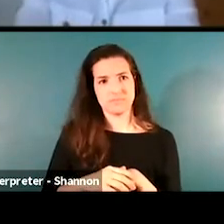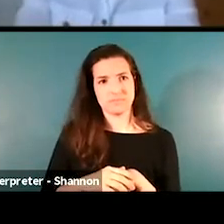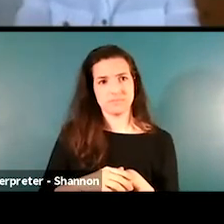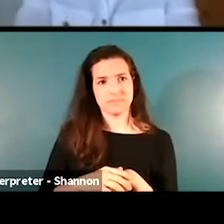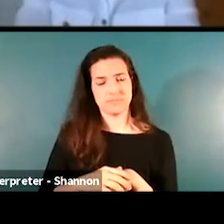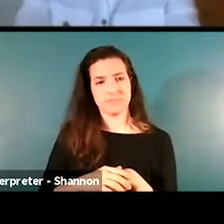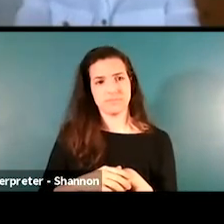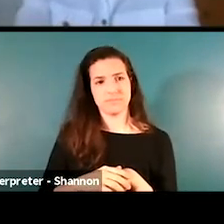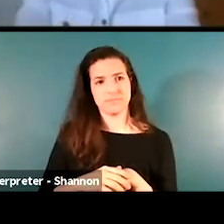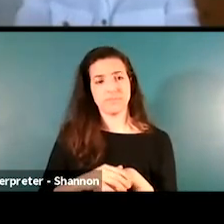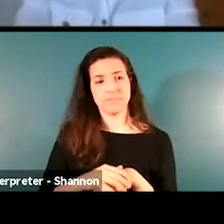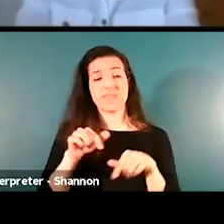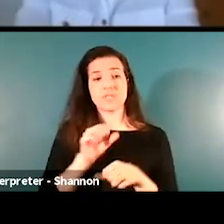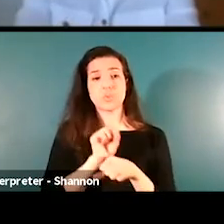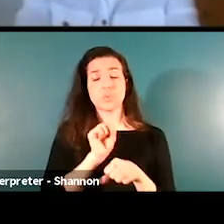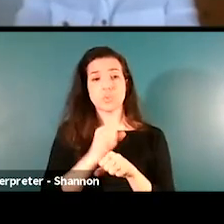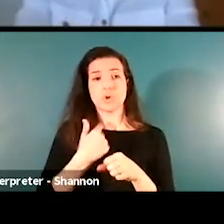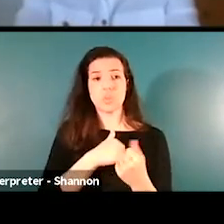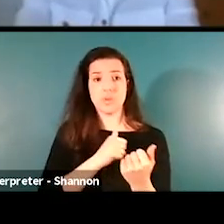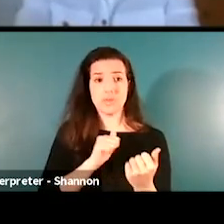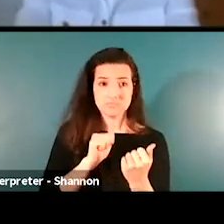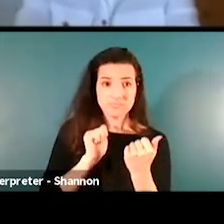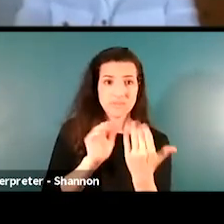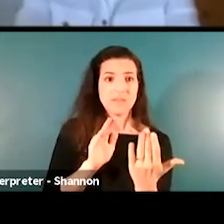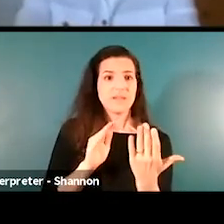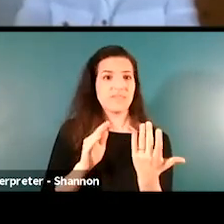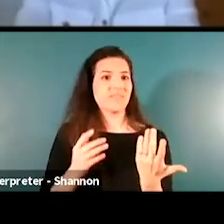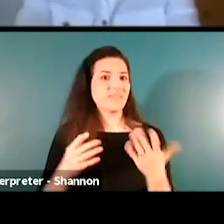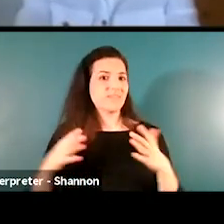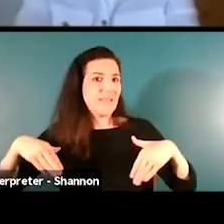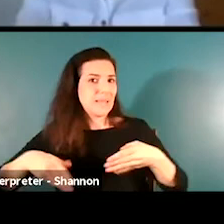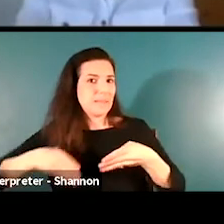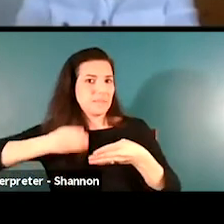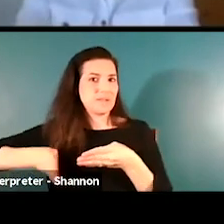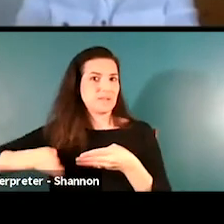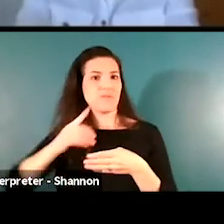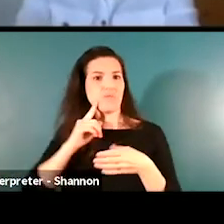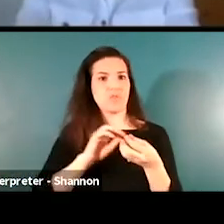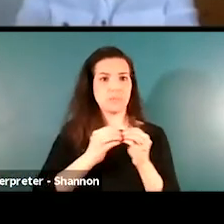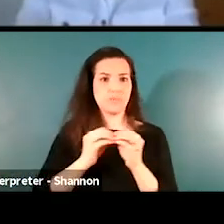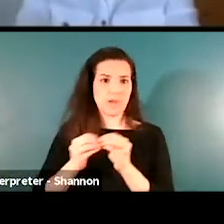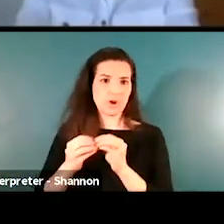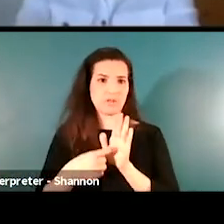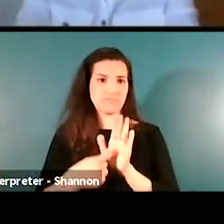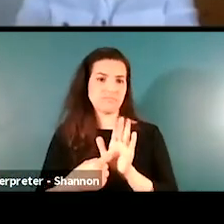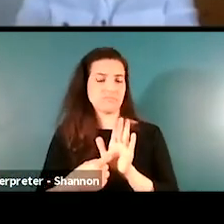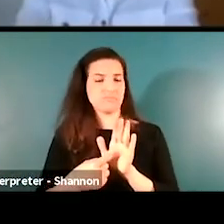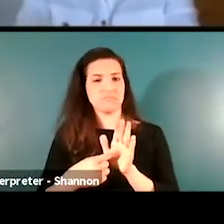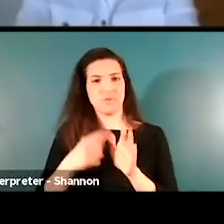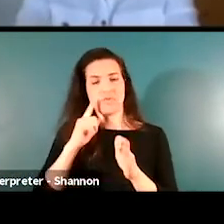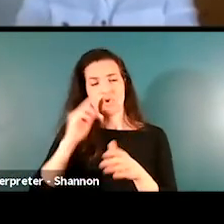In this work, we address the incompleteness in the numerical node attributes of a knowledge graph.